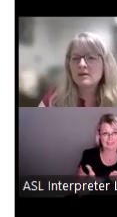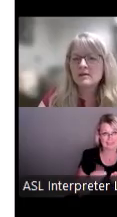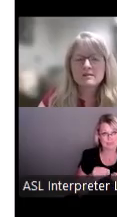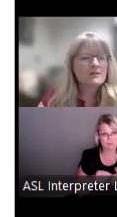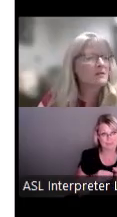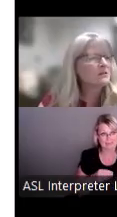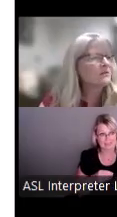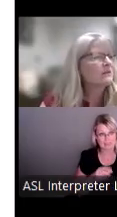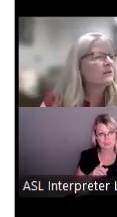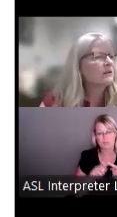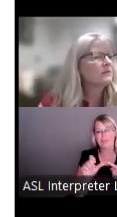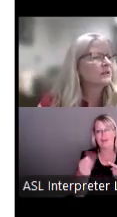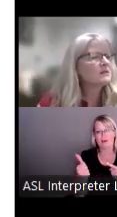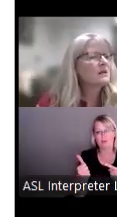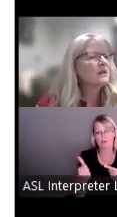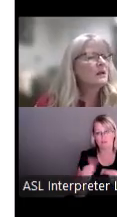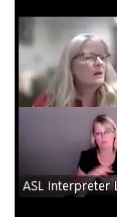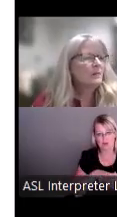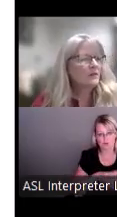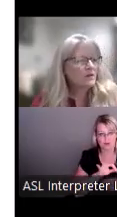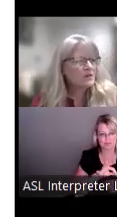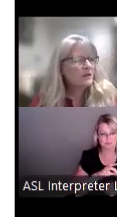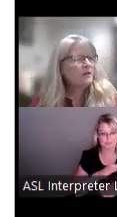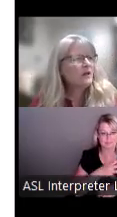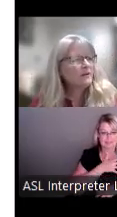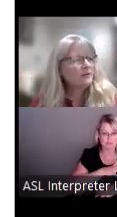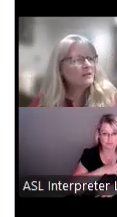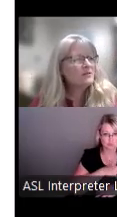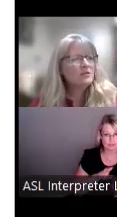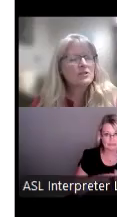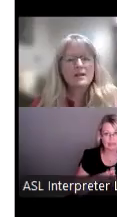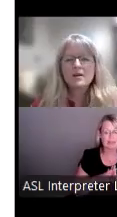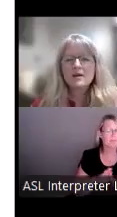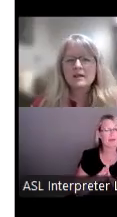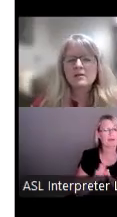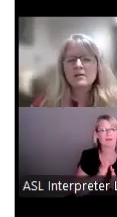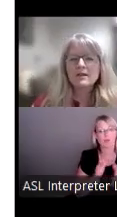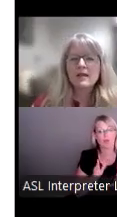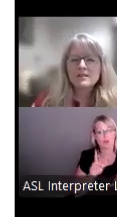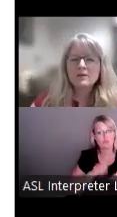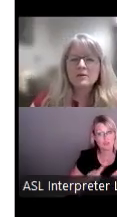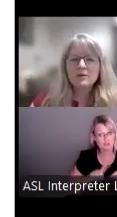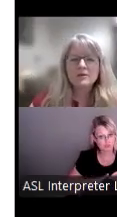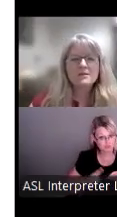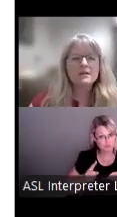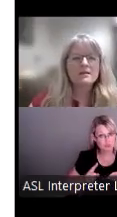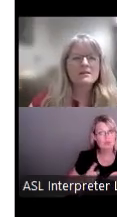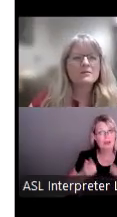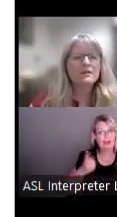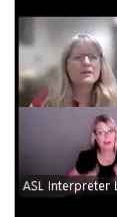areas of sensory development, but there's been a lot of research done on it over the last few years, and it's really